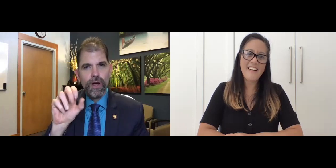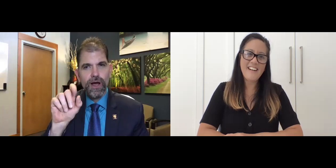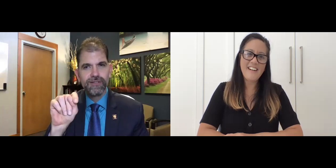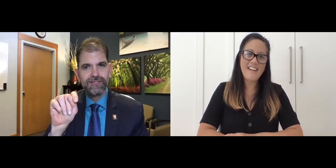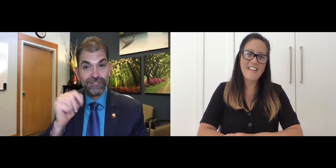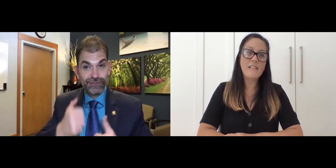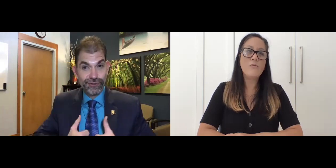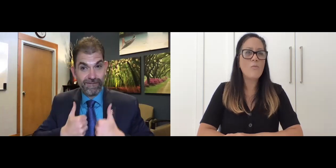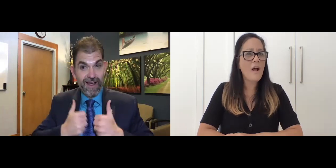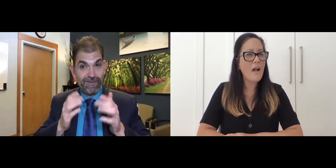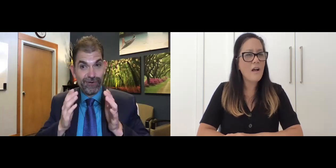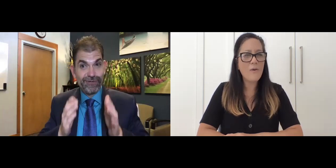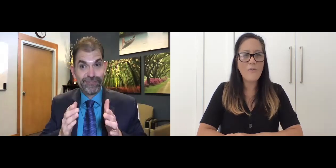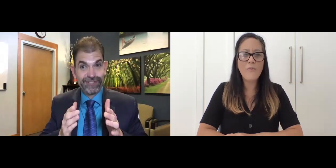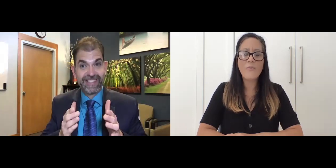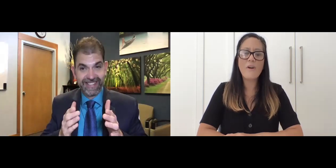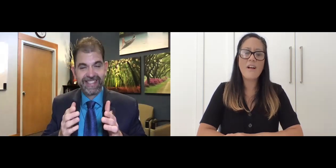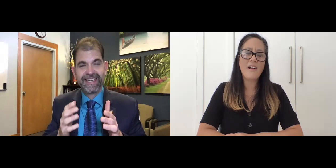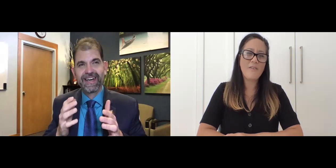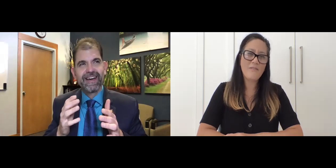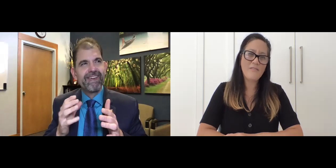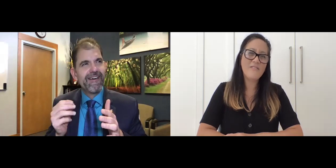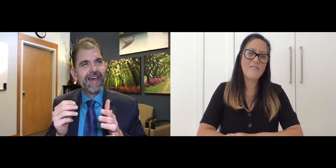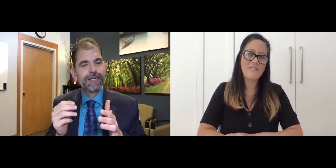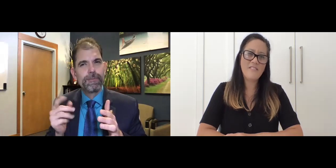with Holocaust survivors.